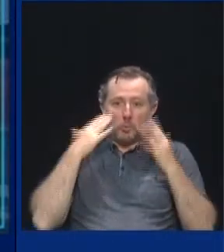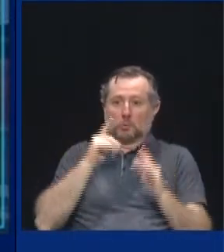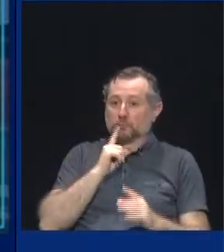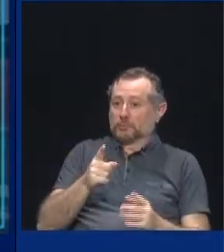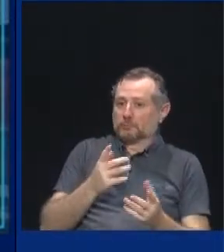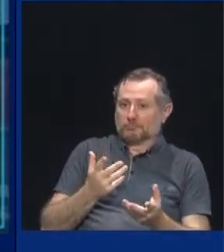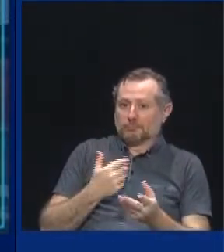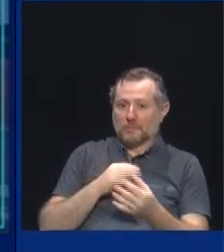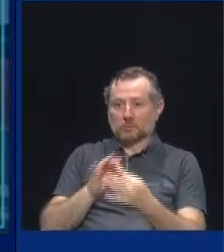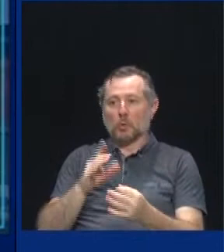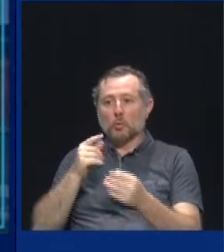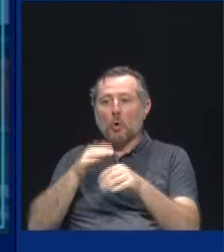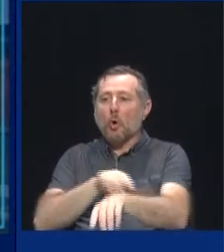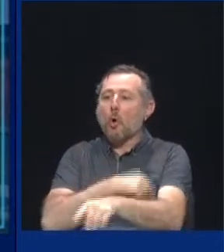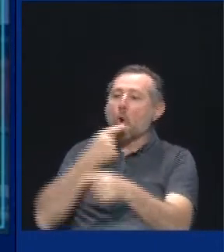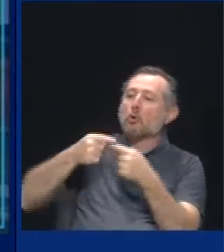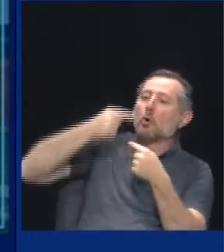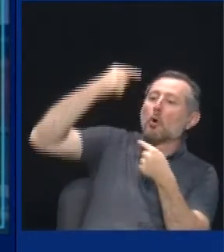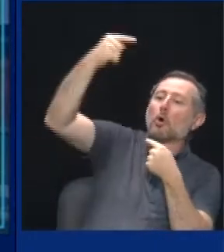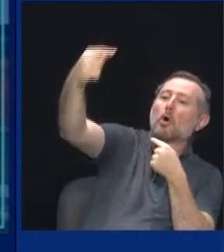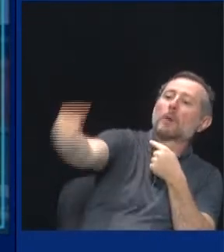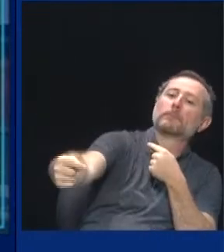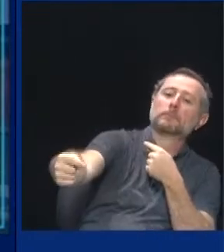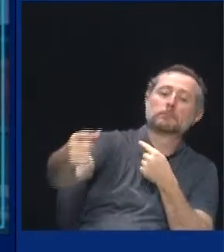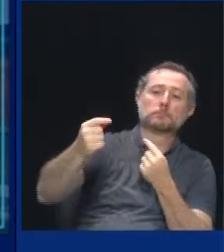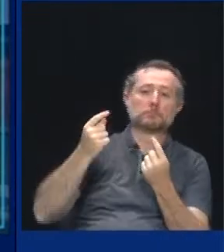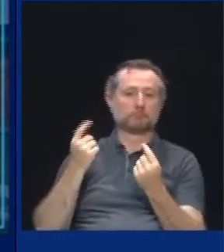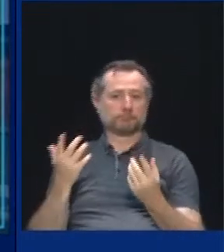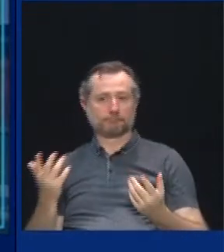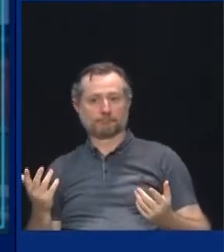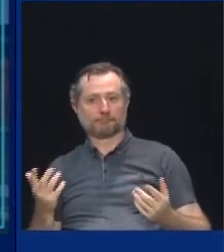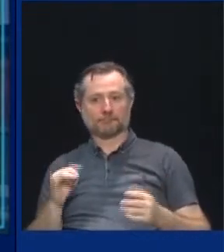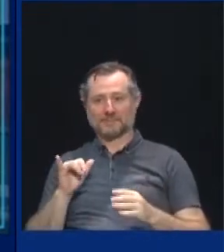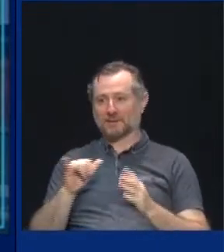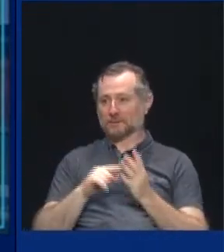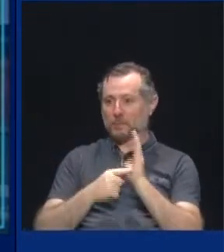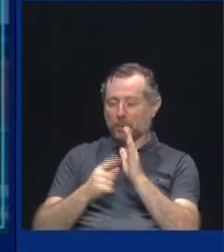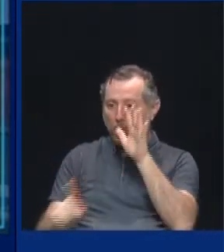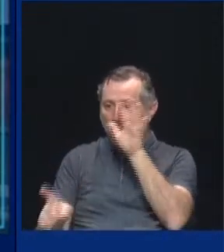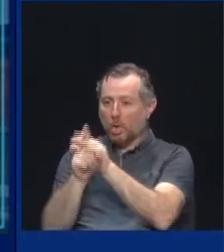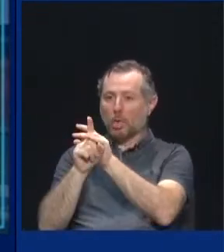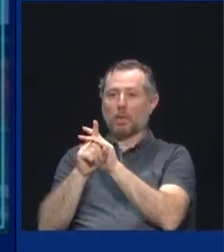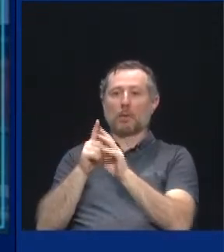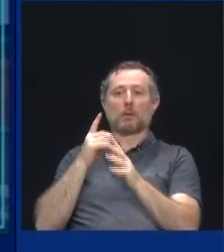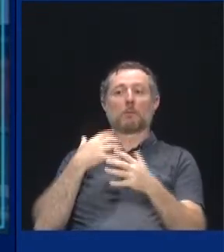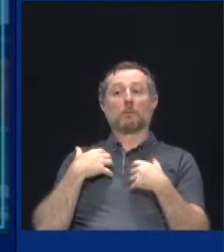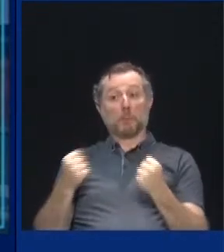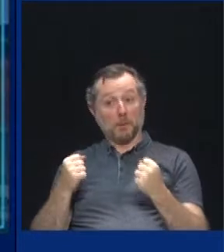CONSEQUENCES OF COVID EITHER. DO YOU? INFORMATION ABOUT WHAT THEY CALL